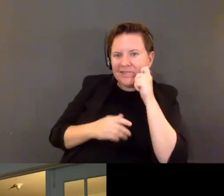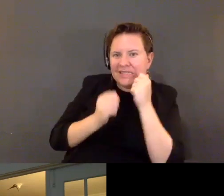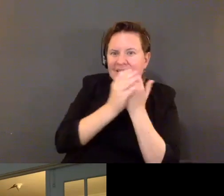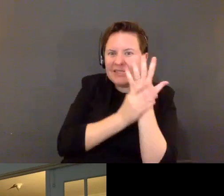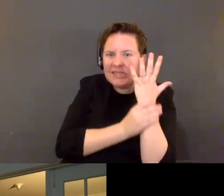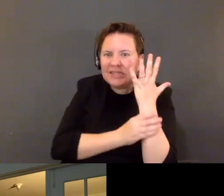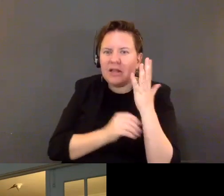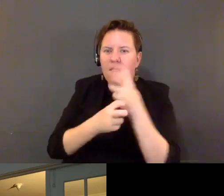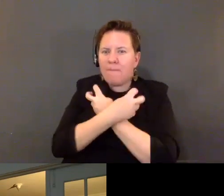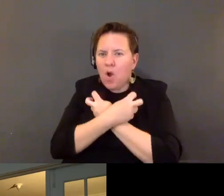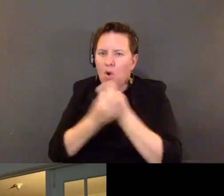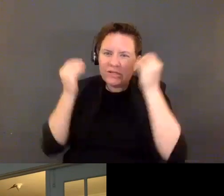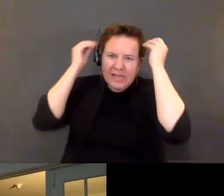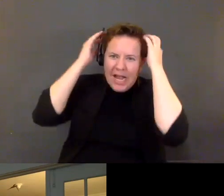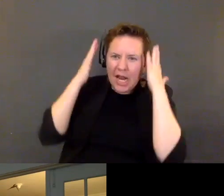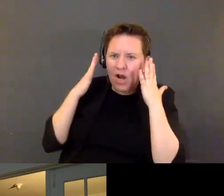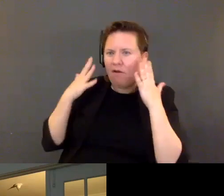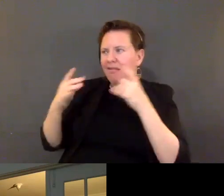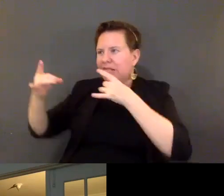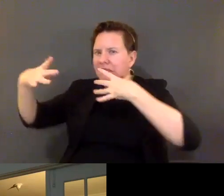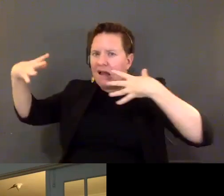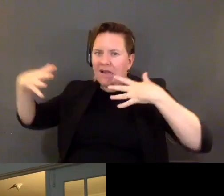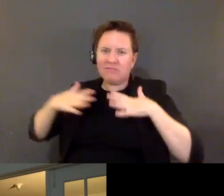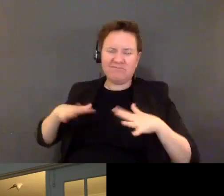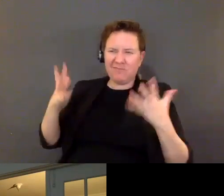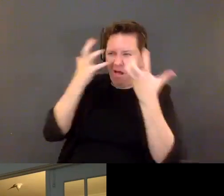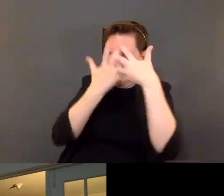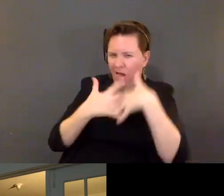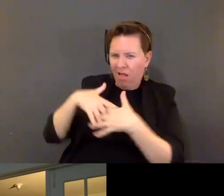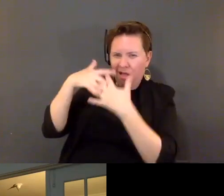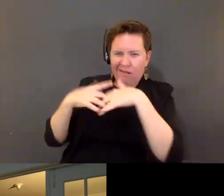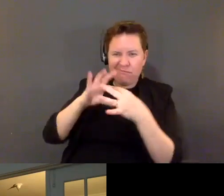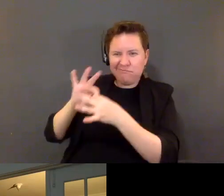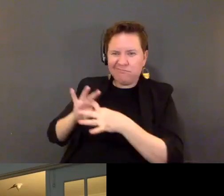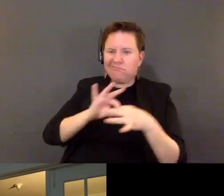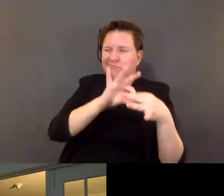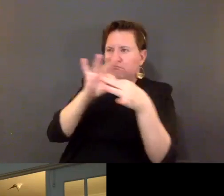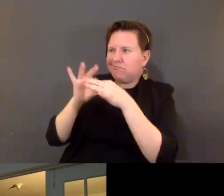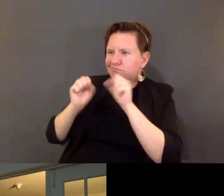lighting and the costumes and it all just fuses and becomes this incredible experience